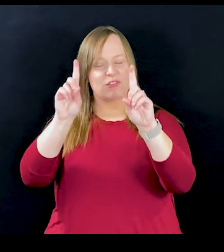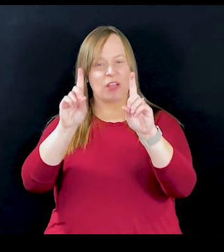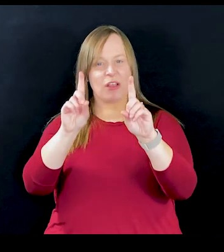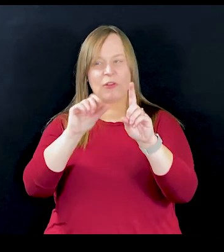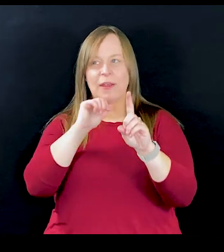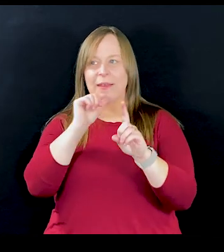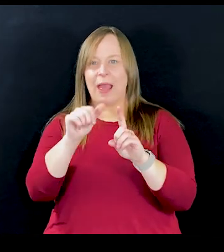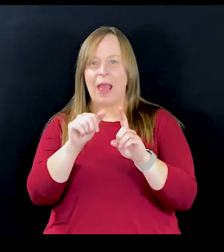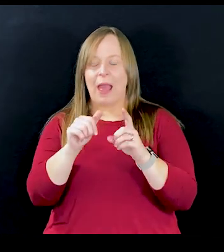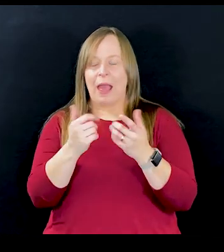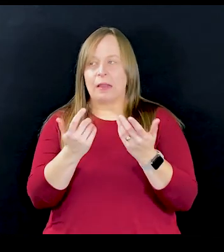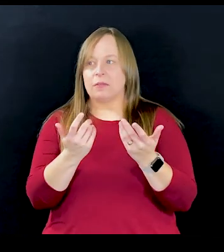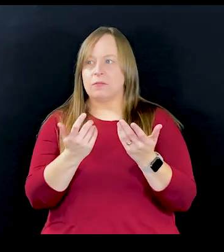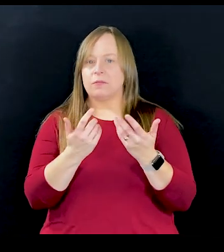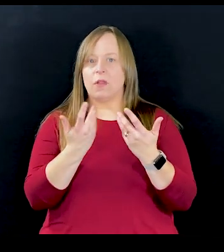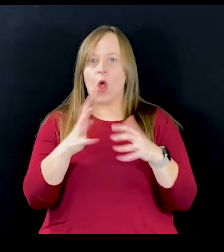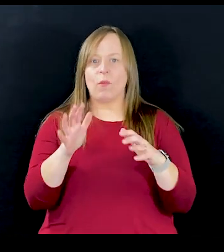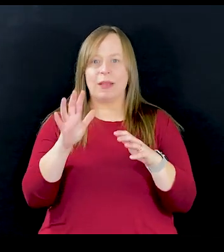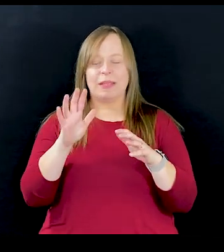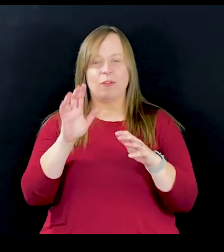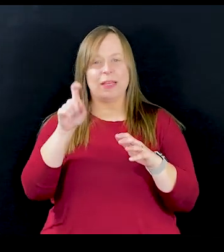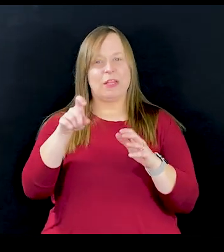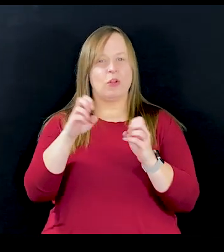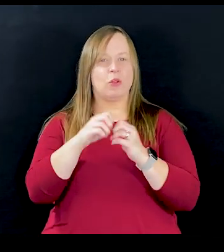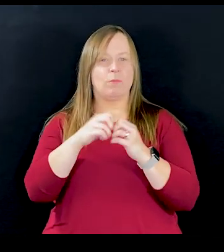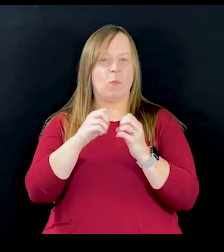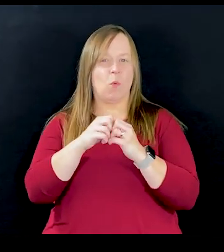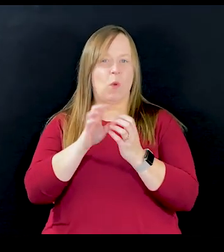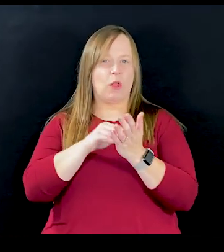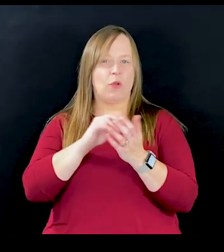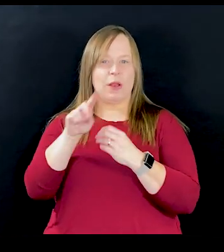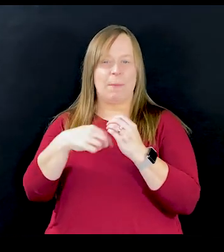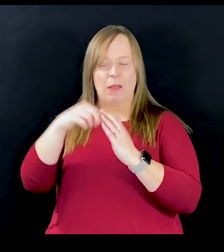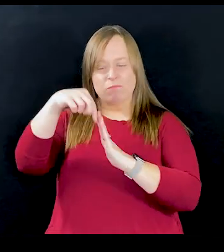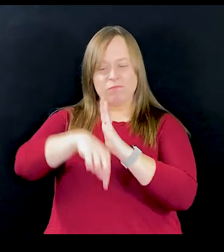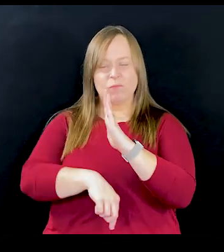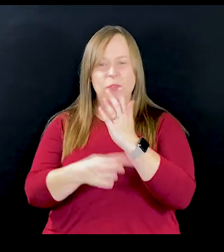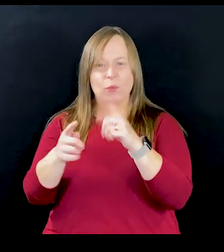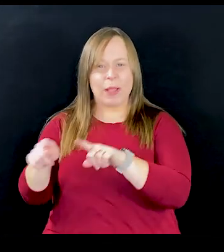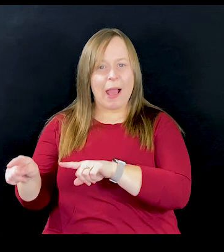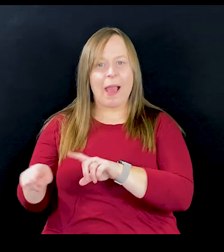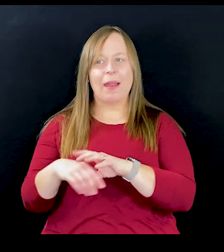that they're not already educated or need to learn a bit more about what really is going on.